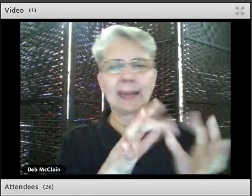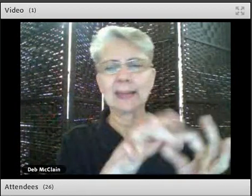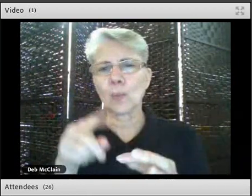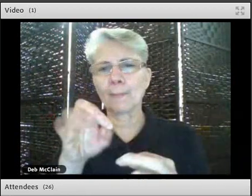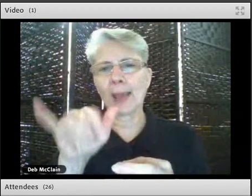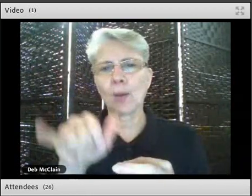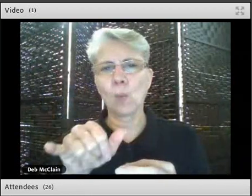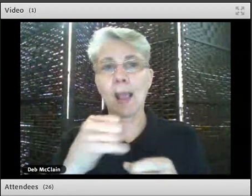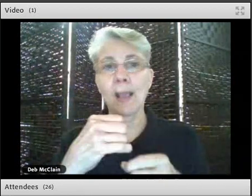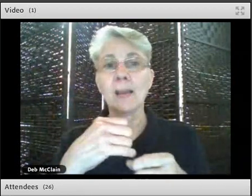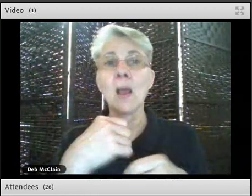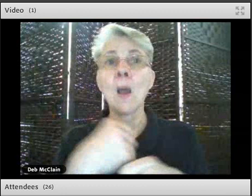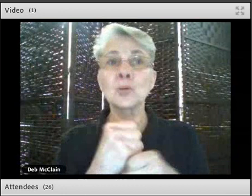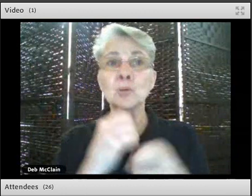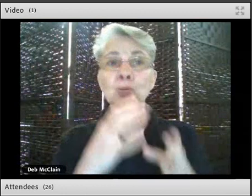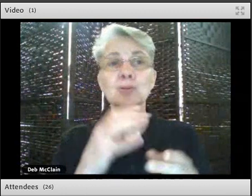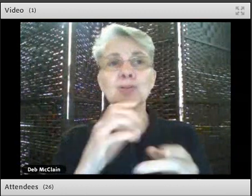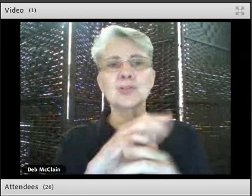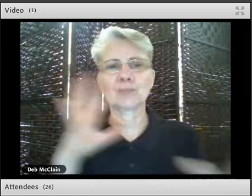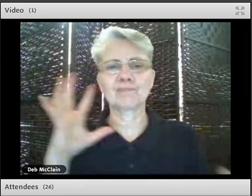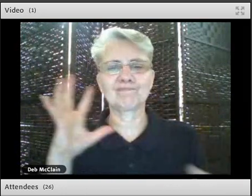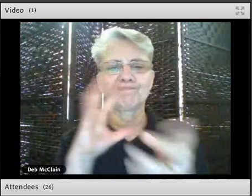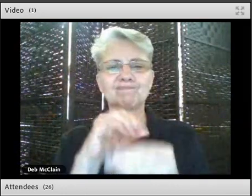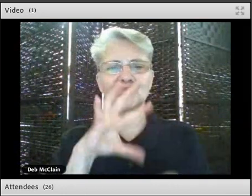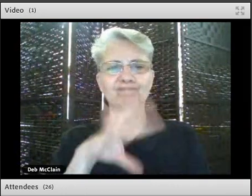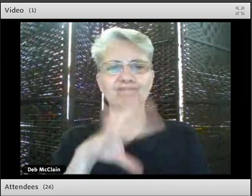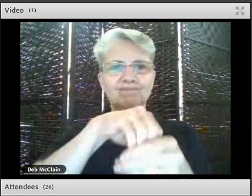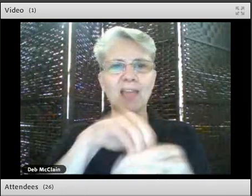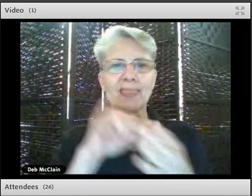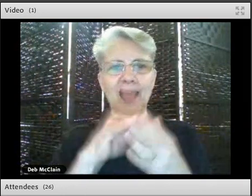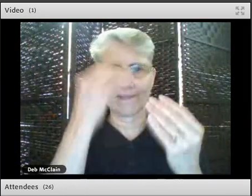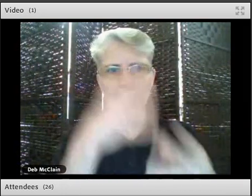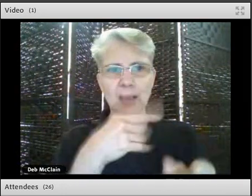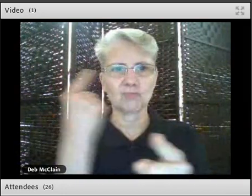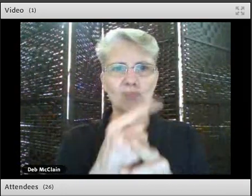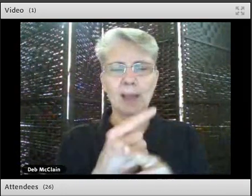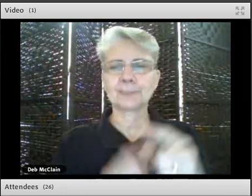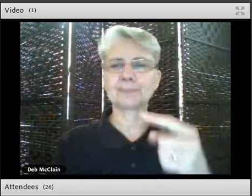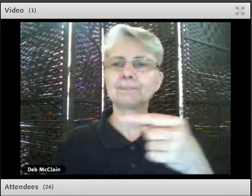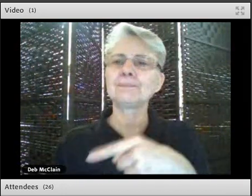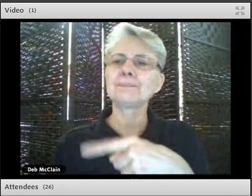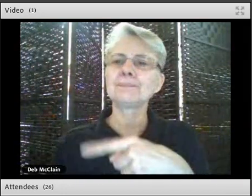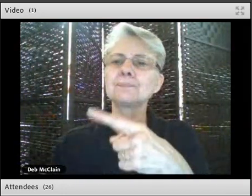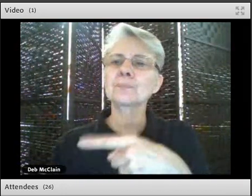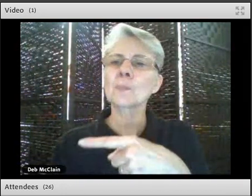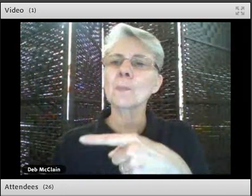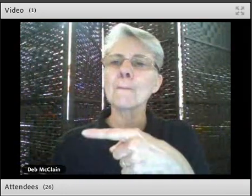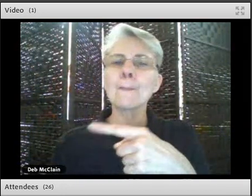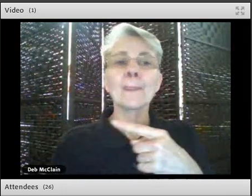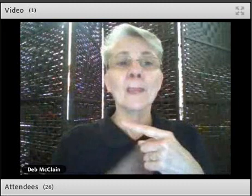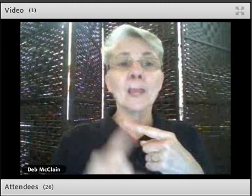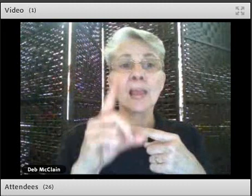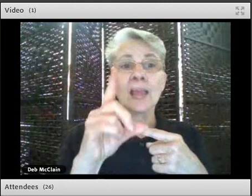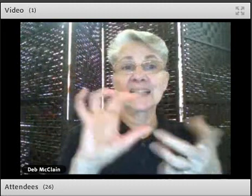So, this will be in the 347 field, and you will need to use all of these that are applicable.